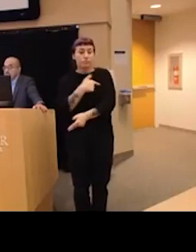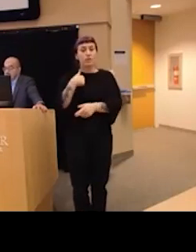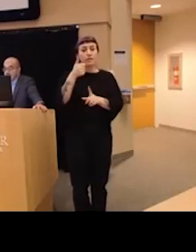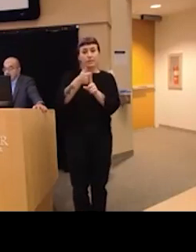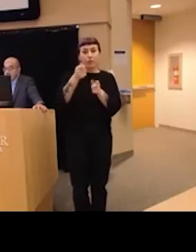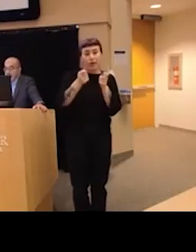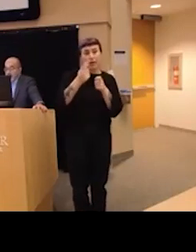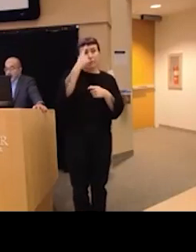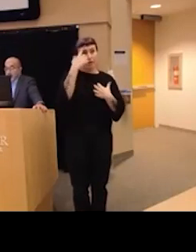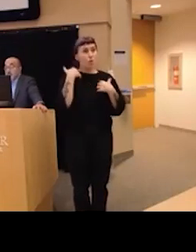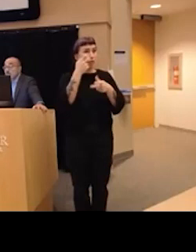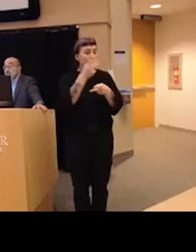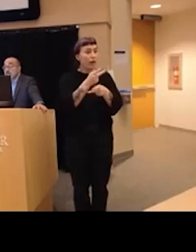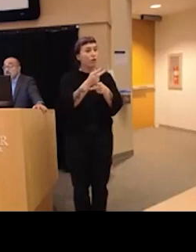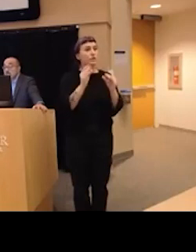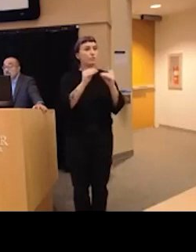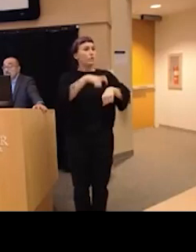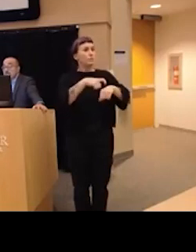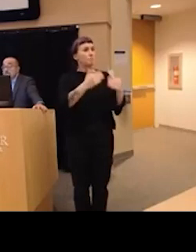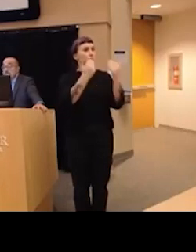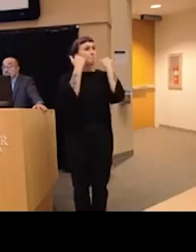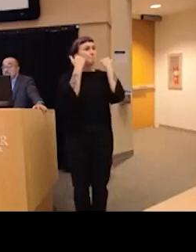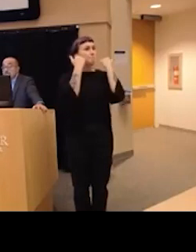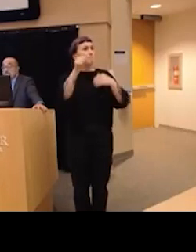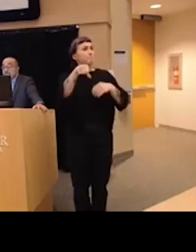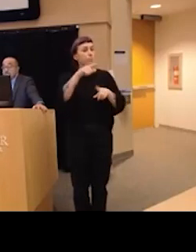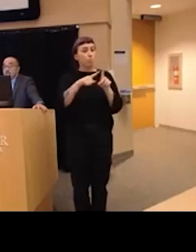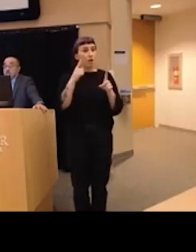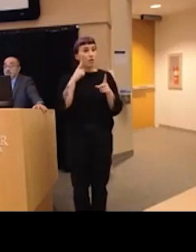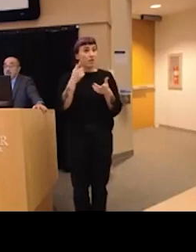techniques Mental Health Care it is more timec consuming but it is coste effective and one of